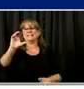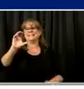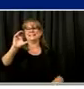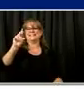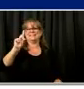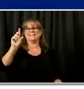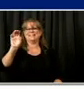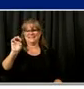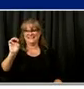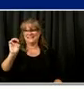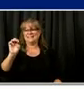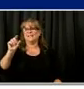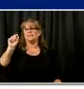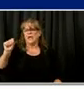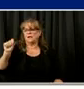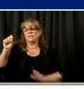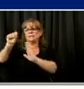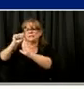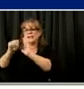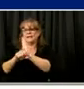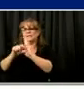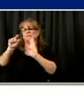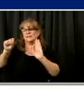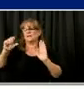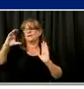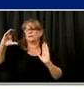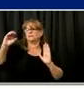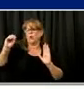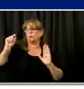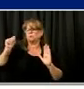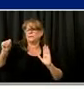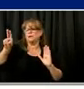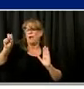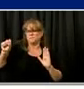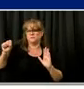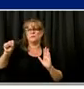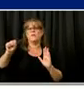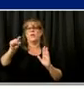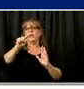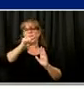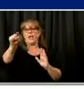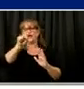and click on families parents and their children can watch colorado classroom high quality